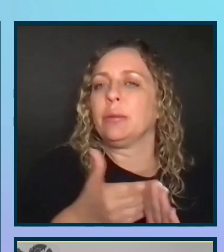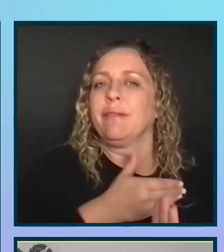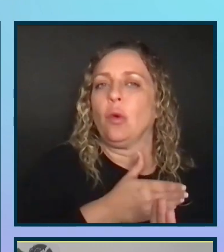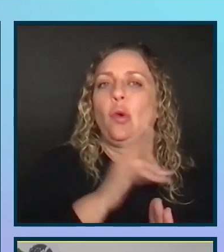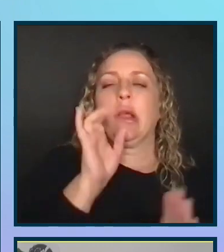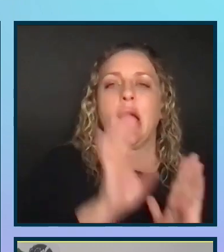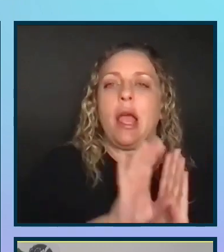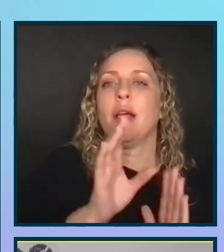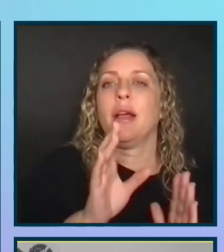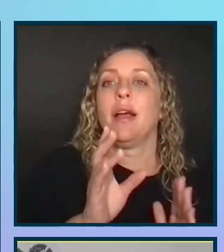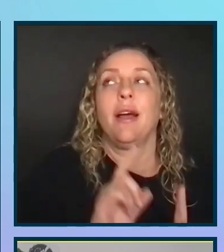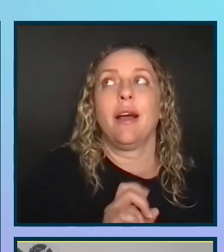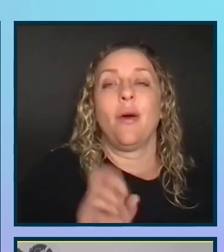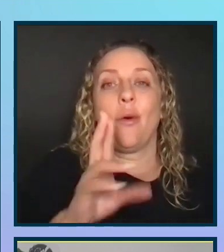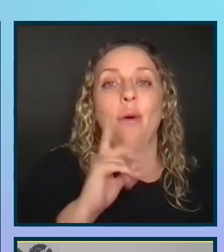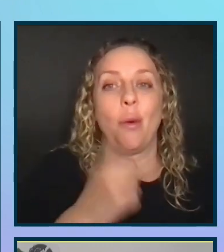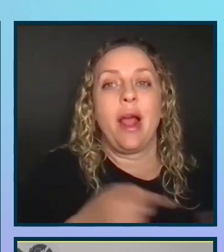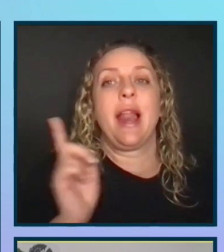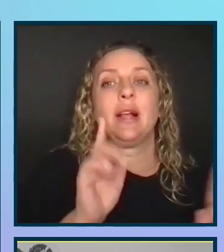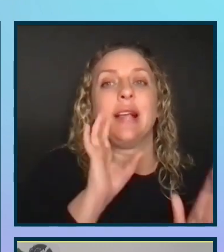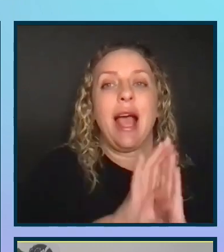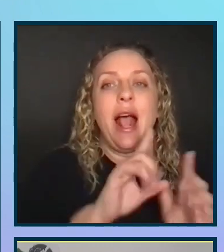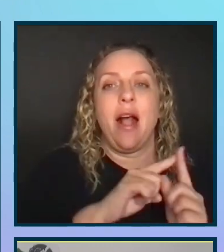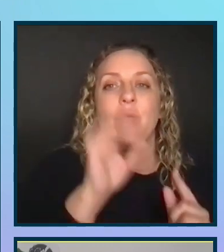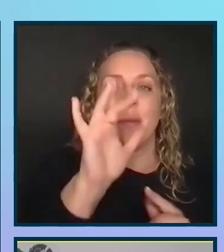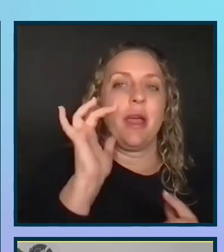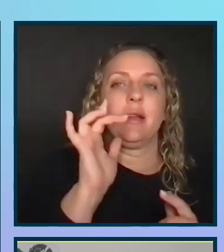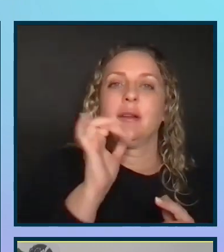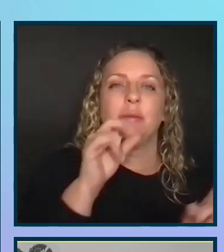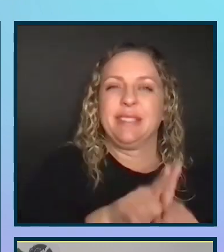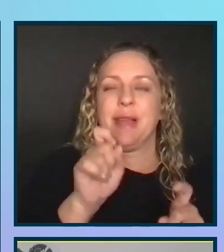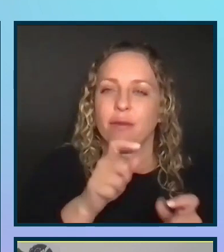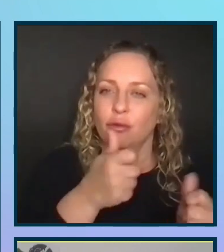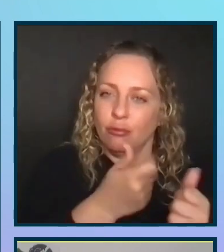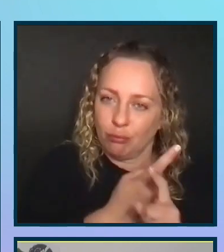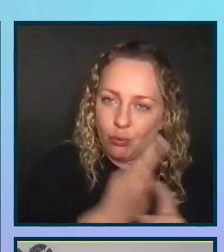Otherwise, it will announce the icon and then the button that might be the same. So in my (mumbles)